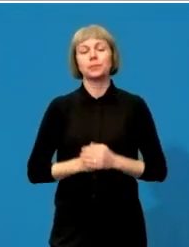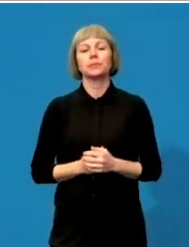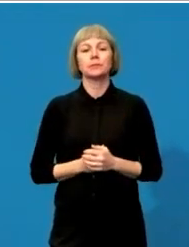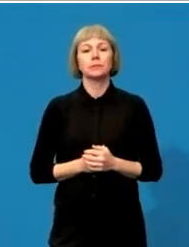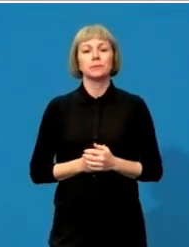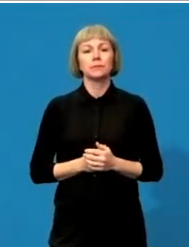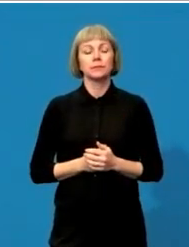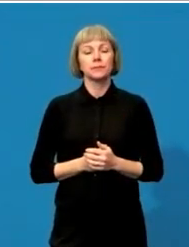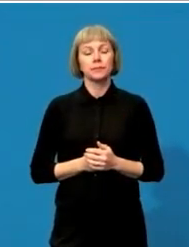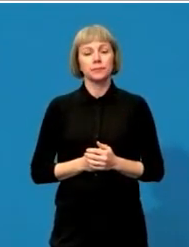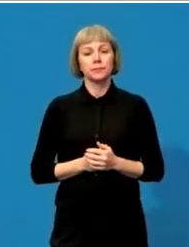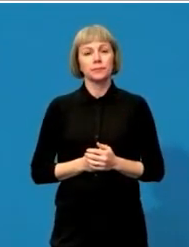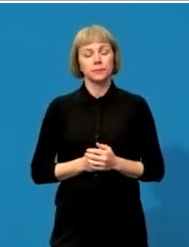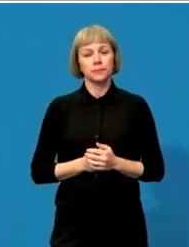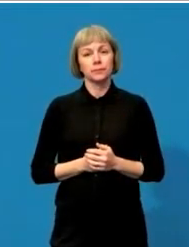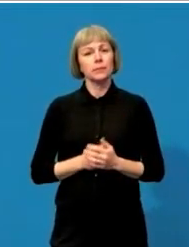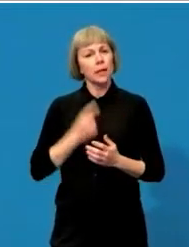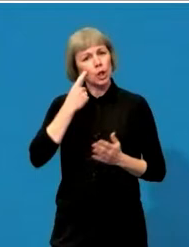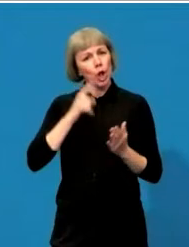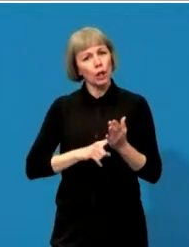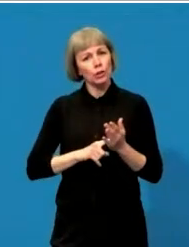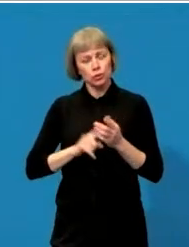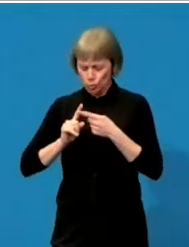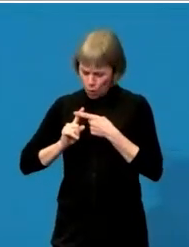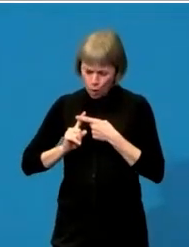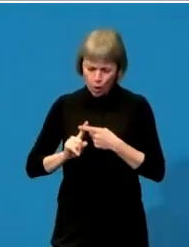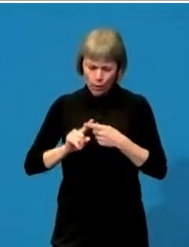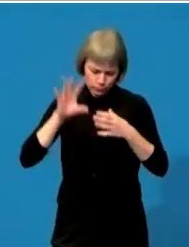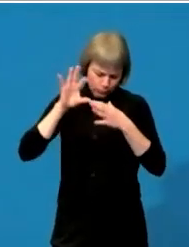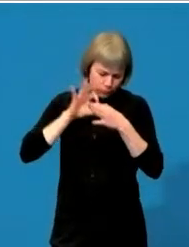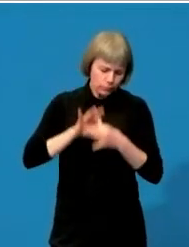We acknowledge their ongoing spiritual and cultural connection to Mparntwe.